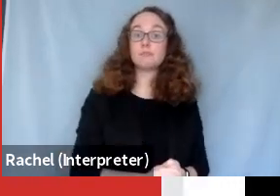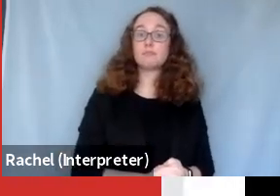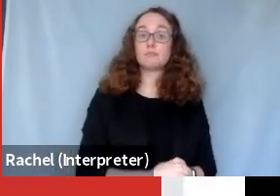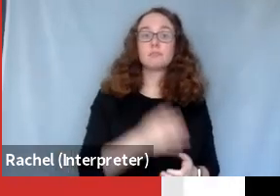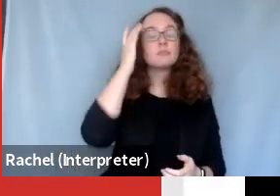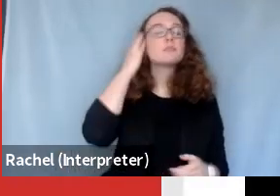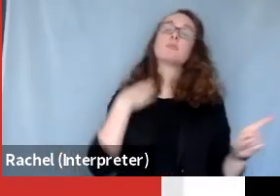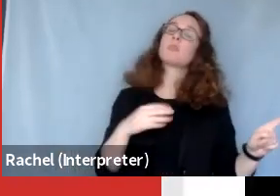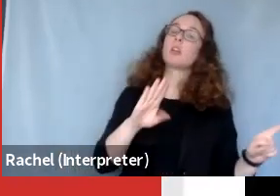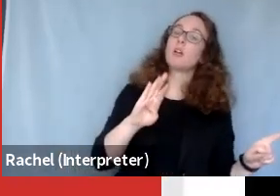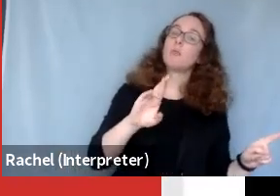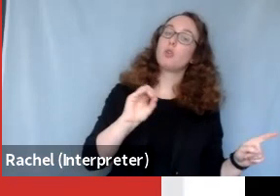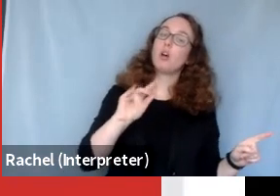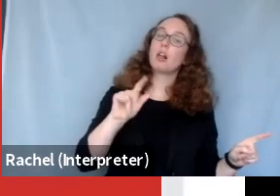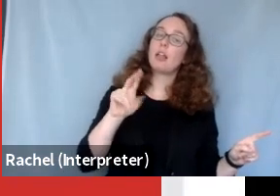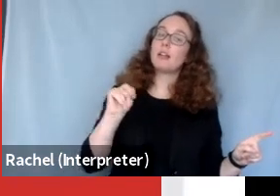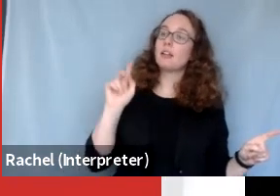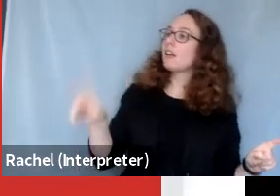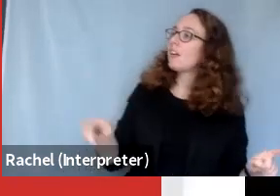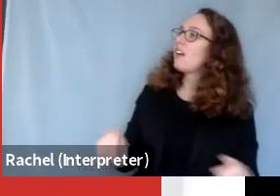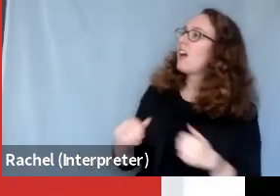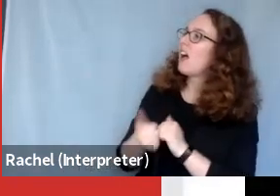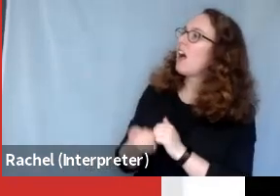purchasing a McGraw HIll connect ebook account from the